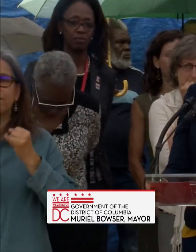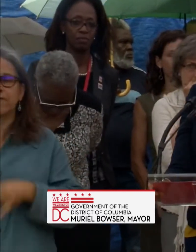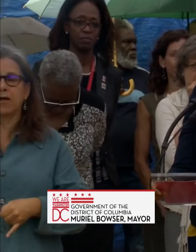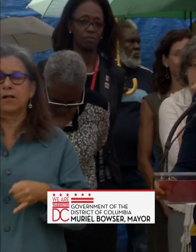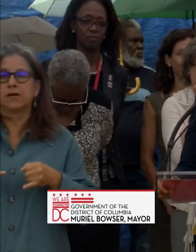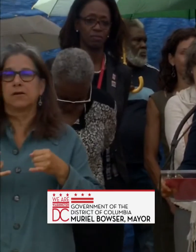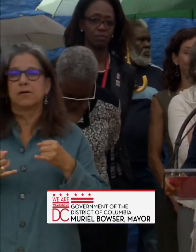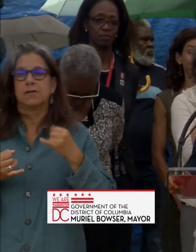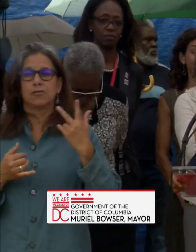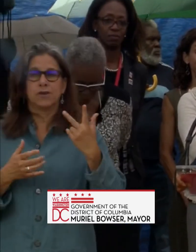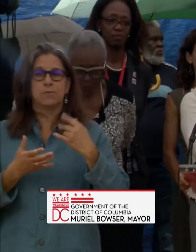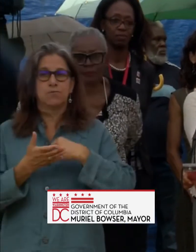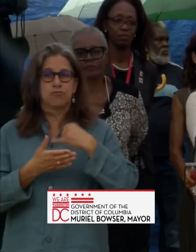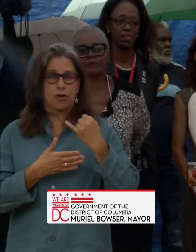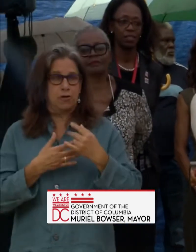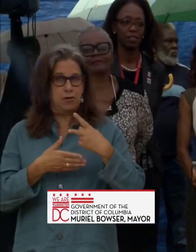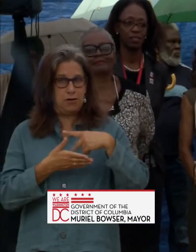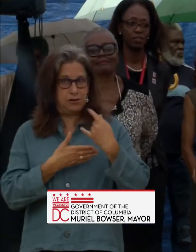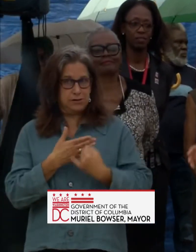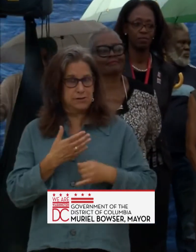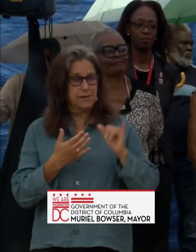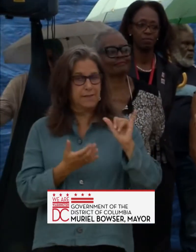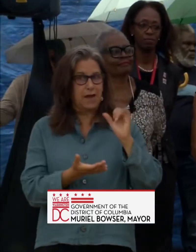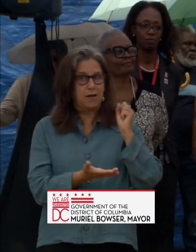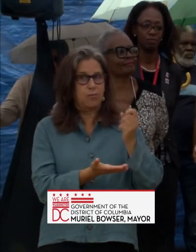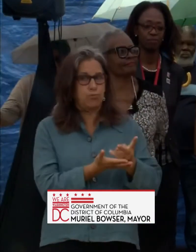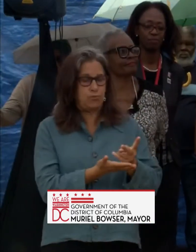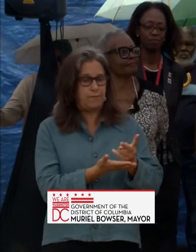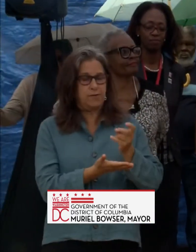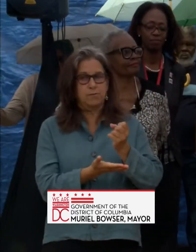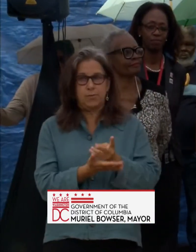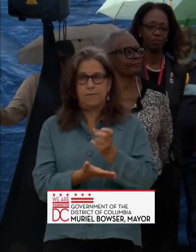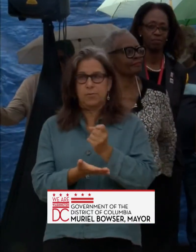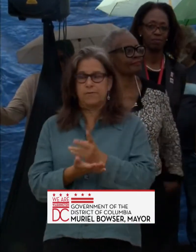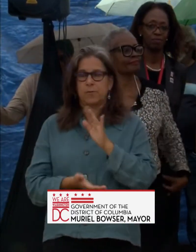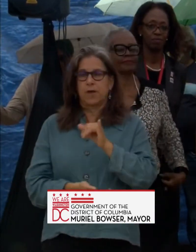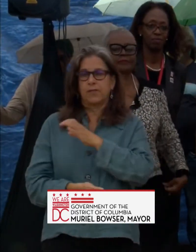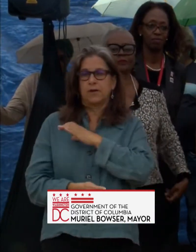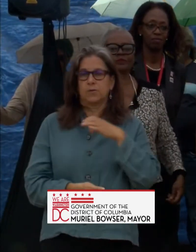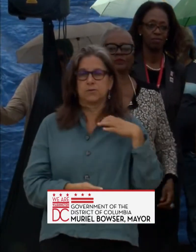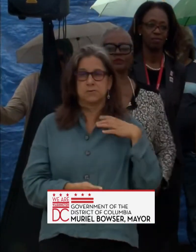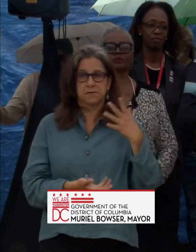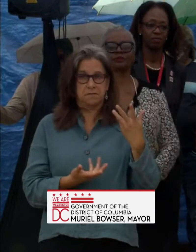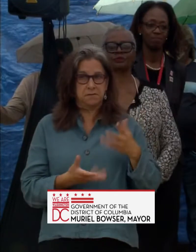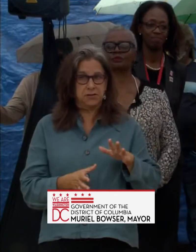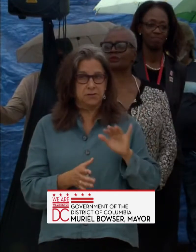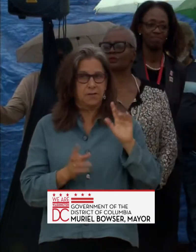APPROVED BY THE COUNCIL JUST AS SOON AS WE GO THROUGH THE PROCUREMENT PROCESS. SO WE'RE GETTING THOSE.